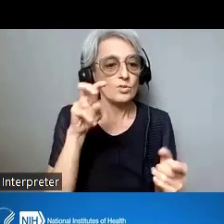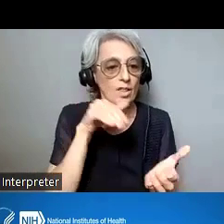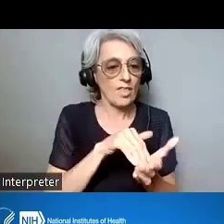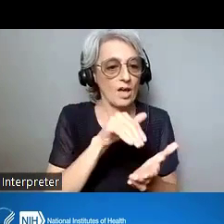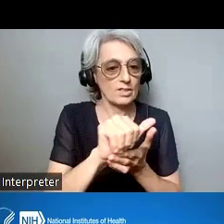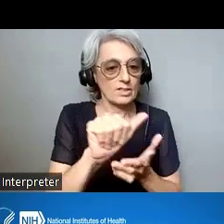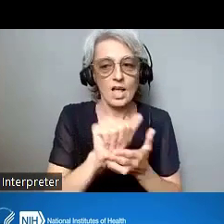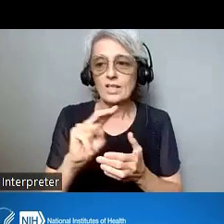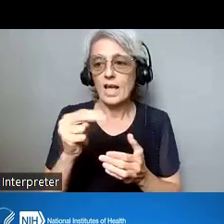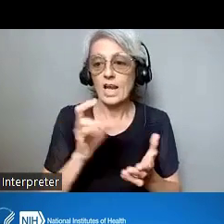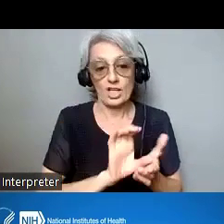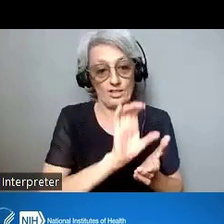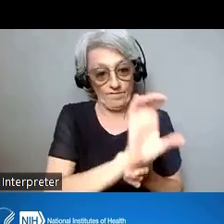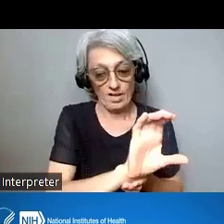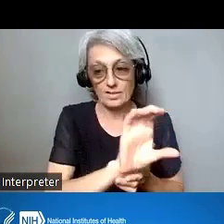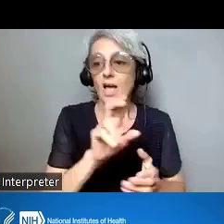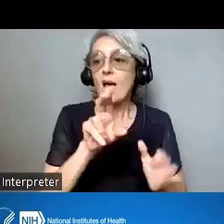and undergrads outnumber grads.